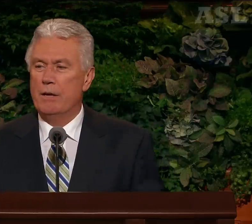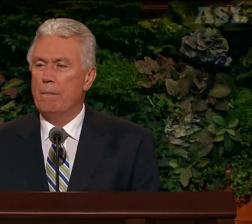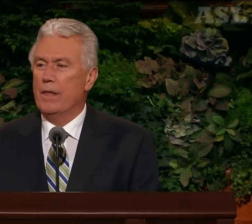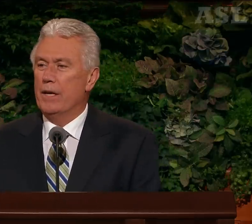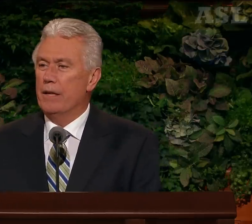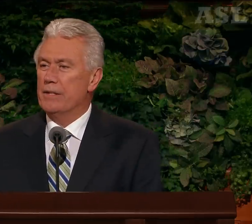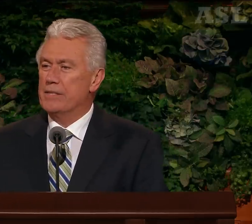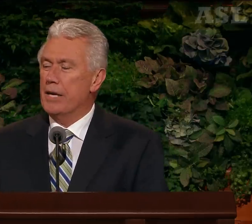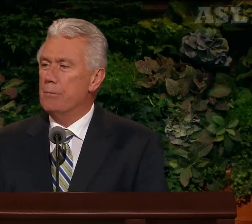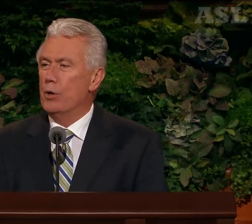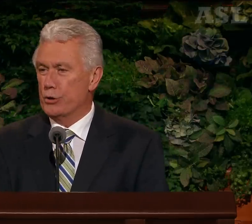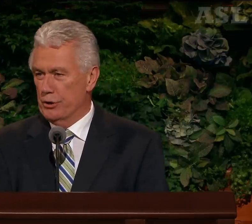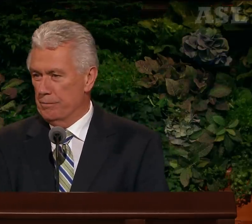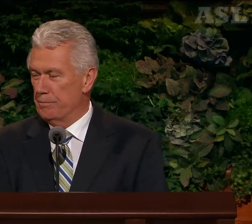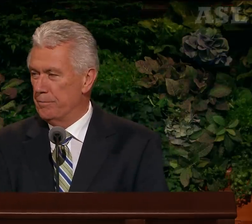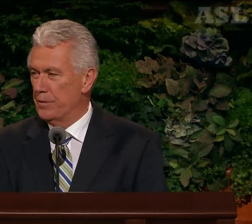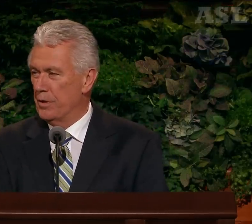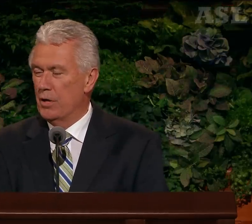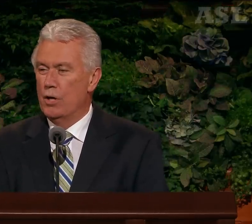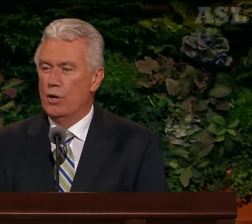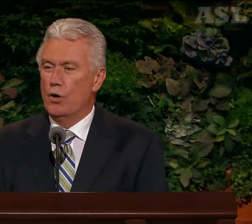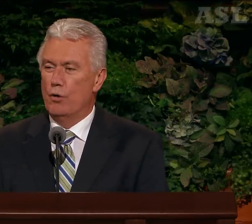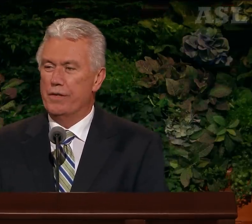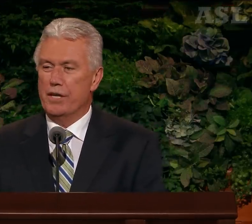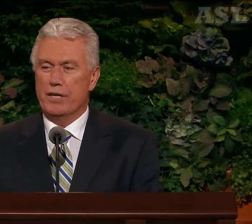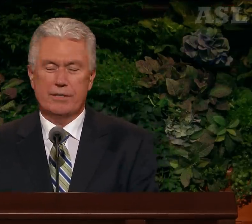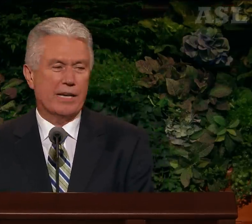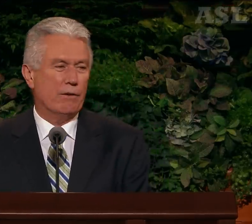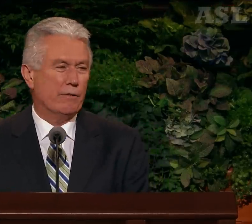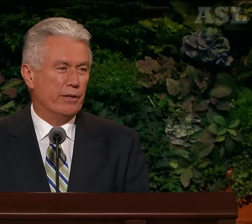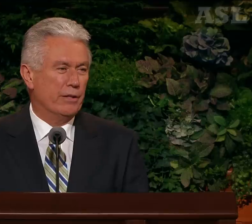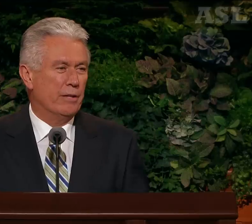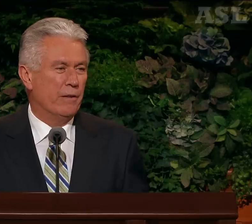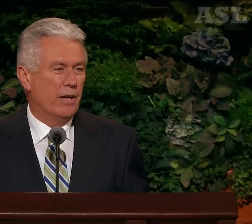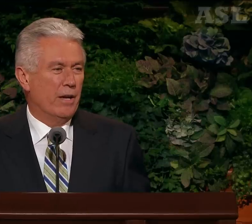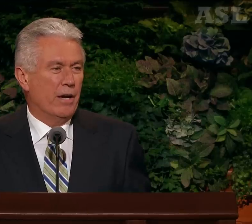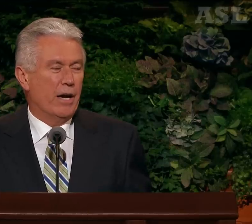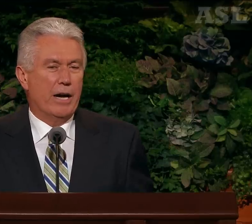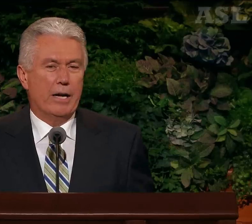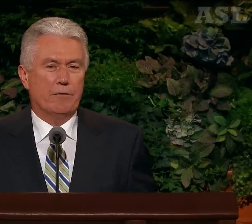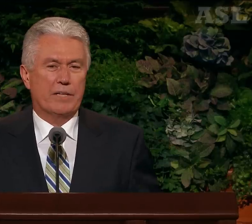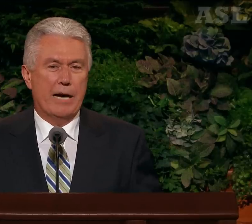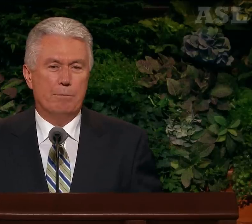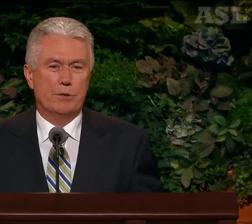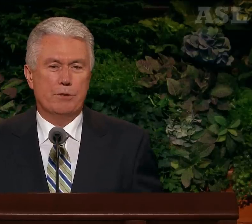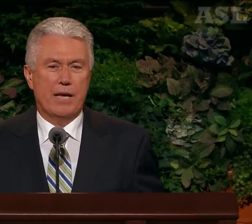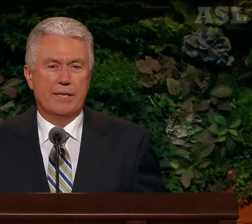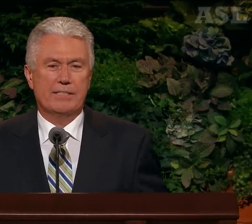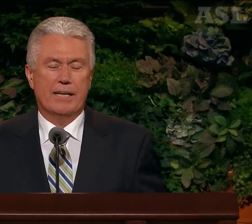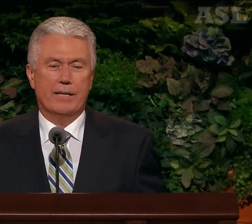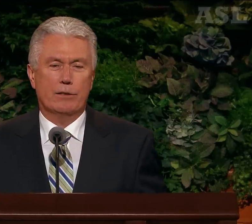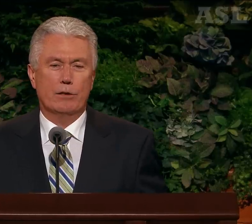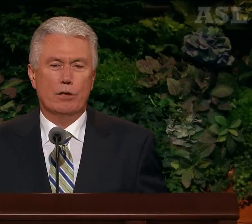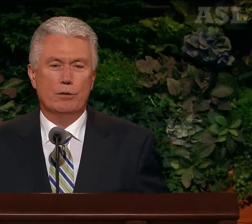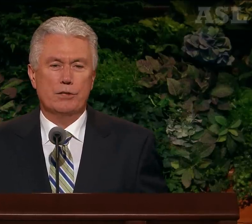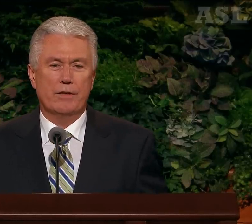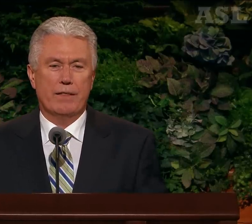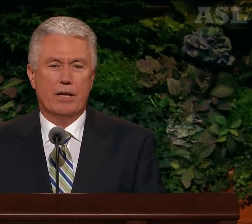WHAT A BEAUTIFUL SIGHT THAT IS TO BE HERE AMONG YOU PRIESTHOOD HOLDERS IN THE CONFERENCE CENTER AND AROUND THE GLOBE. IT IS AN HONOR, PRIVILEGE, AND JOY TO BE COUNTED AMONG YOU.